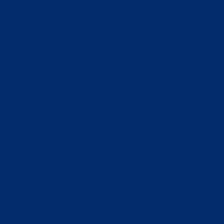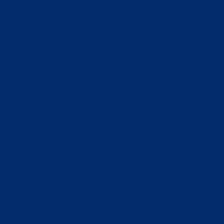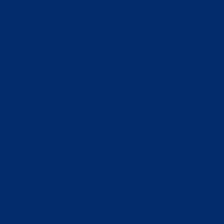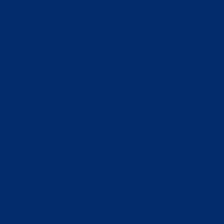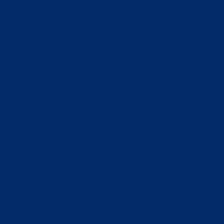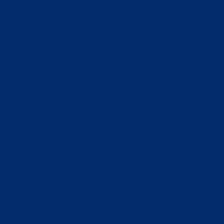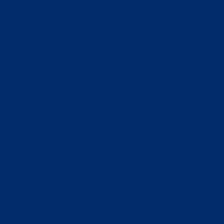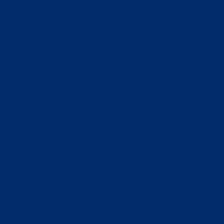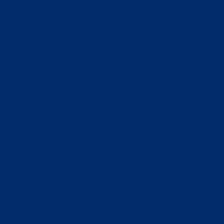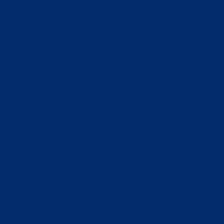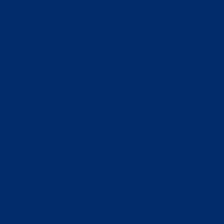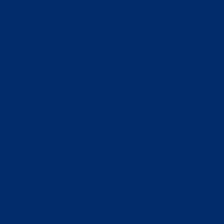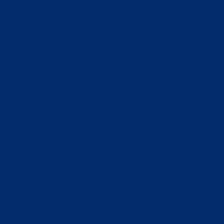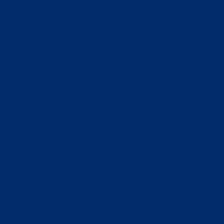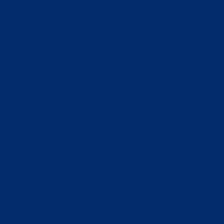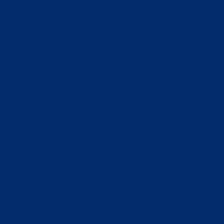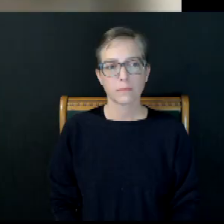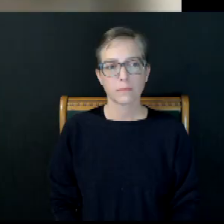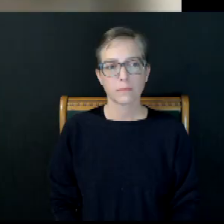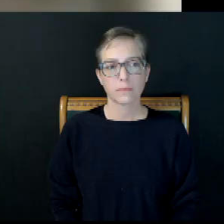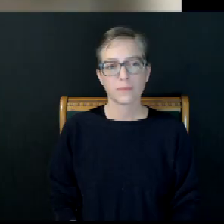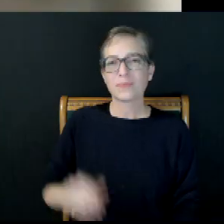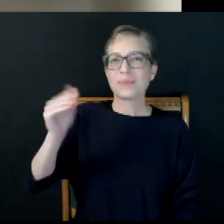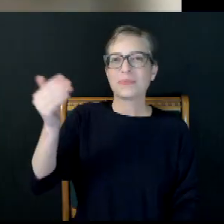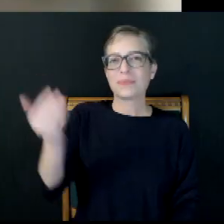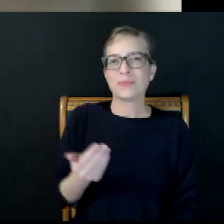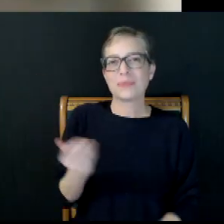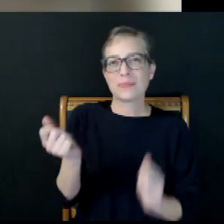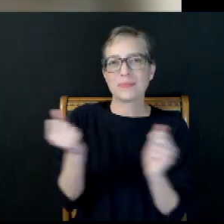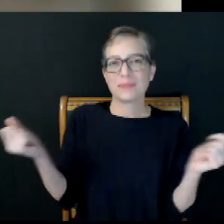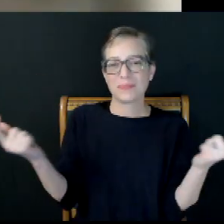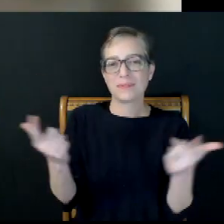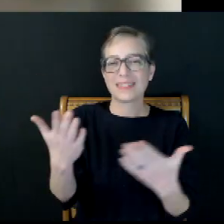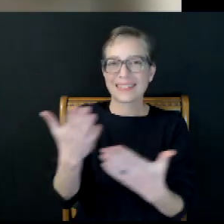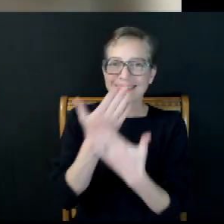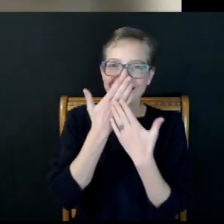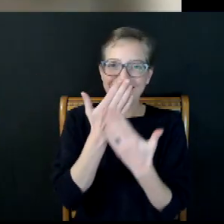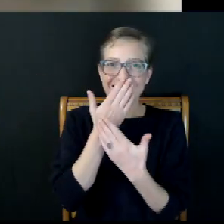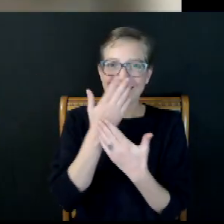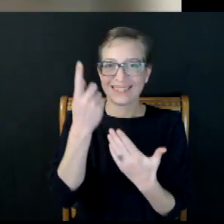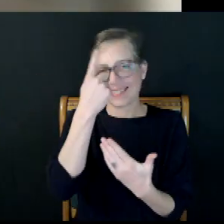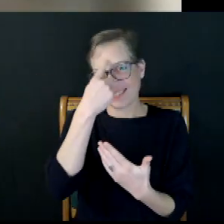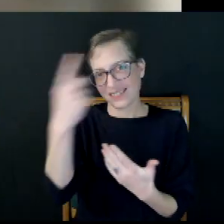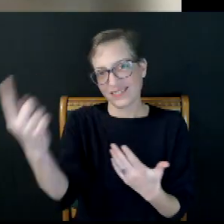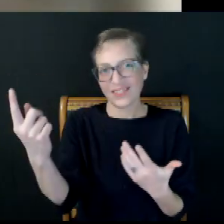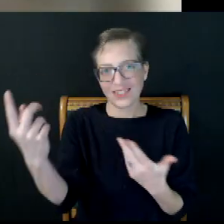Welcome all. Thank you for joining in us for another webinar.